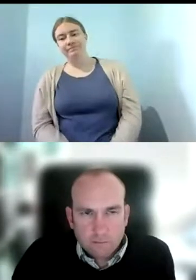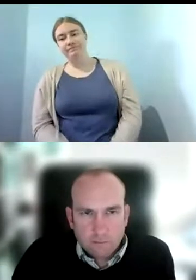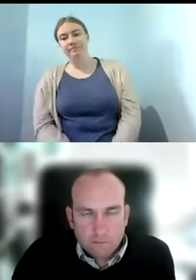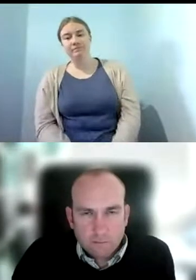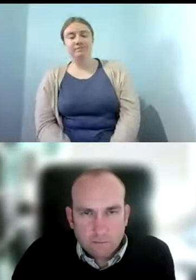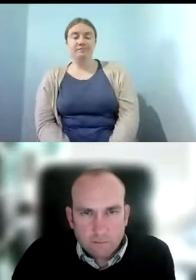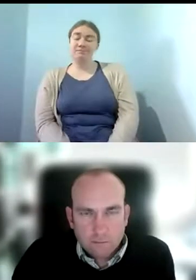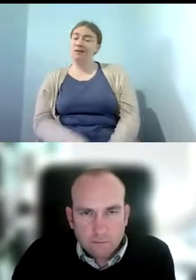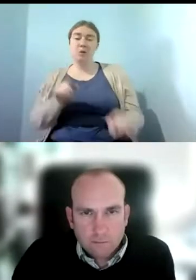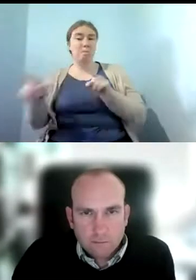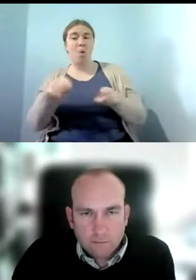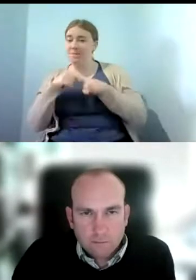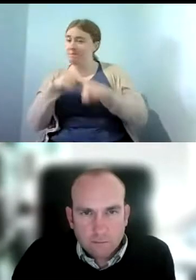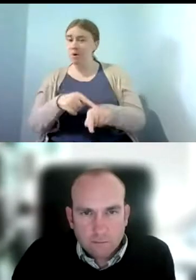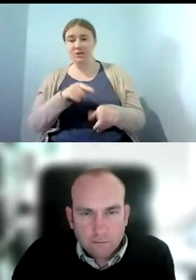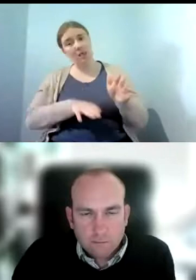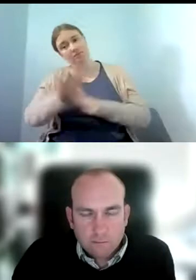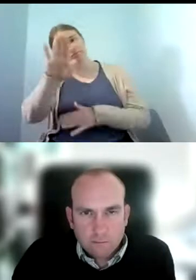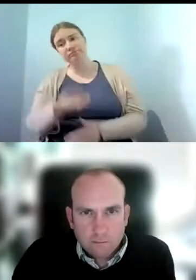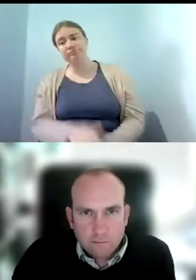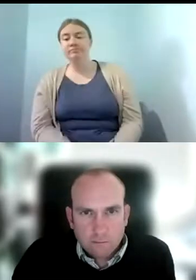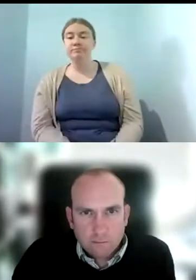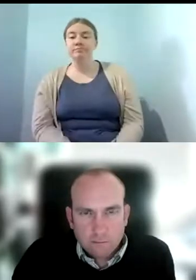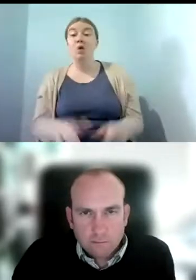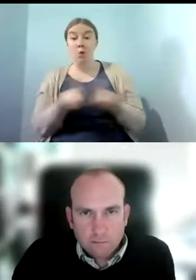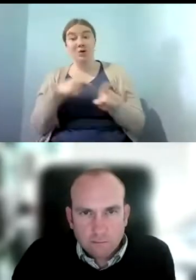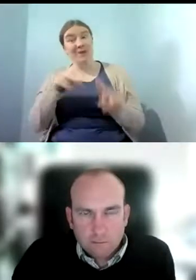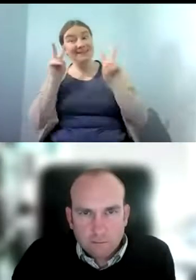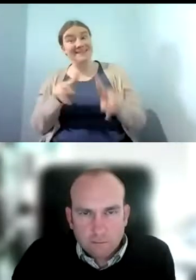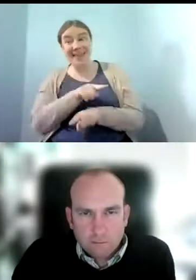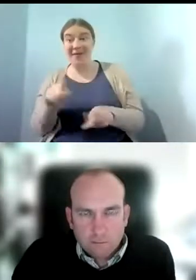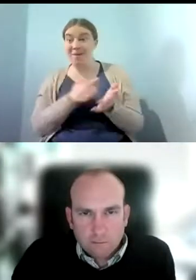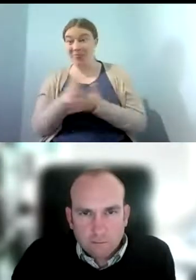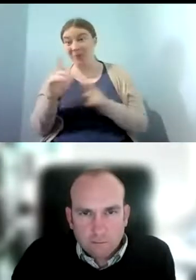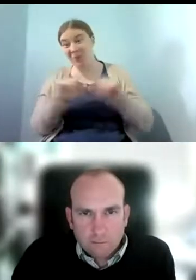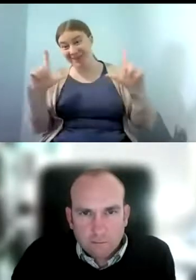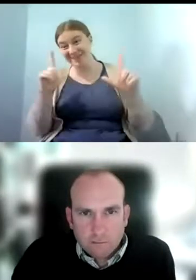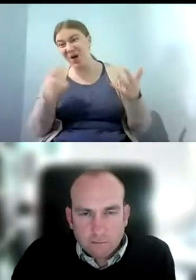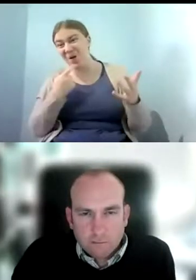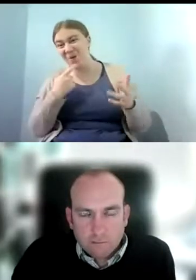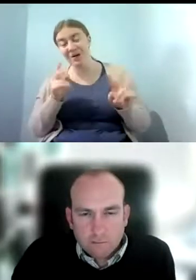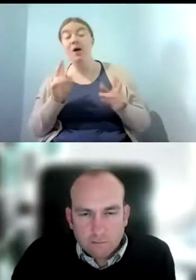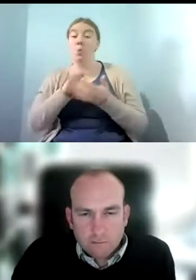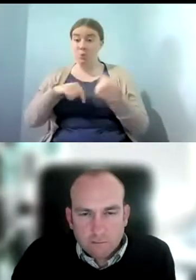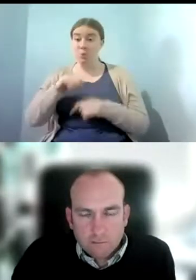will monitor and also we will see them through the window and there's uh filming so we can count the